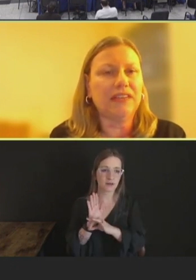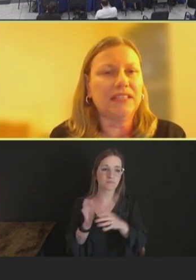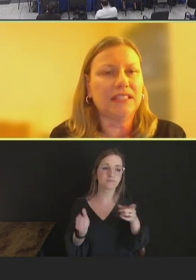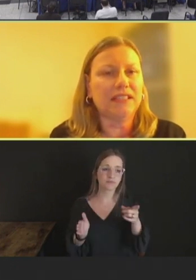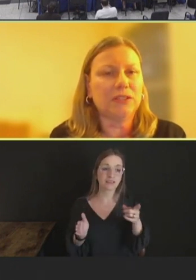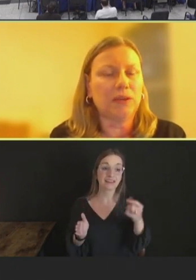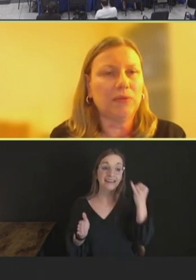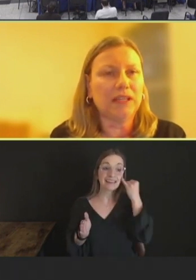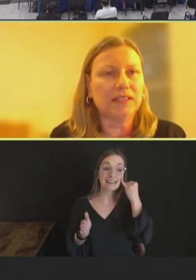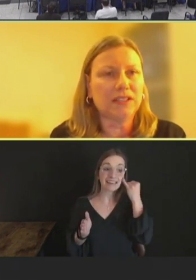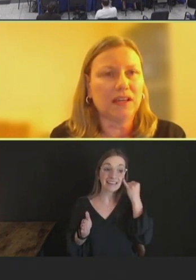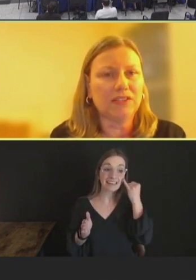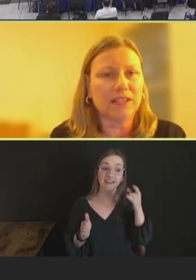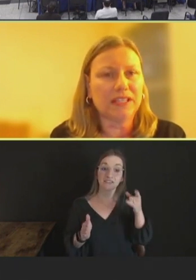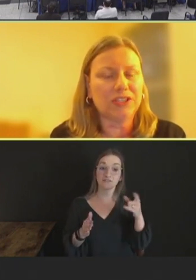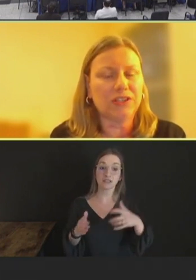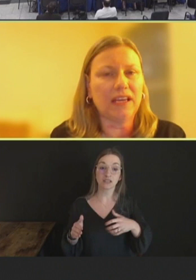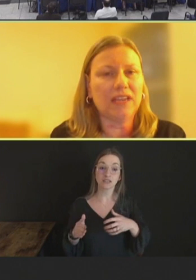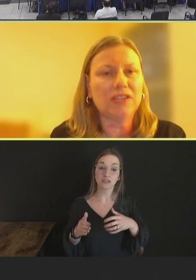19 to 20 weeks gestational age.